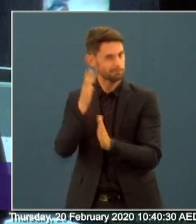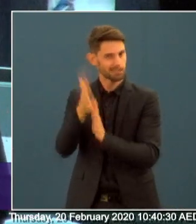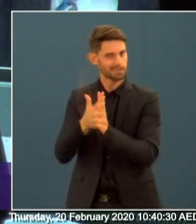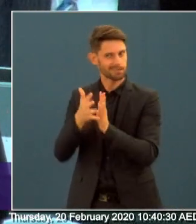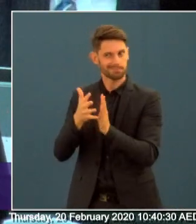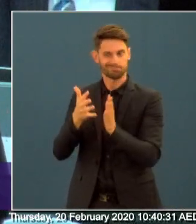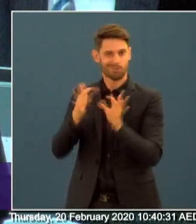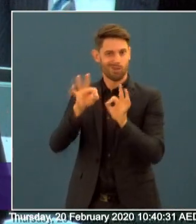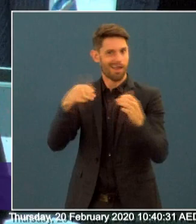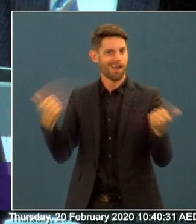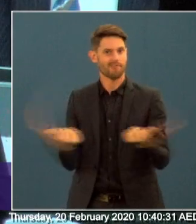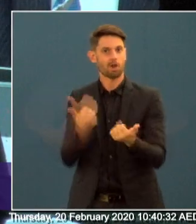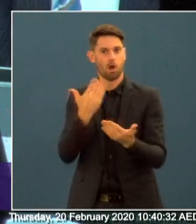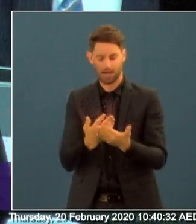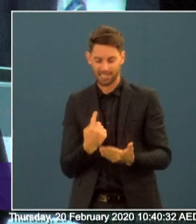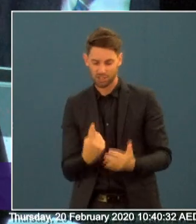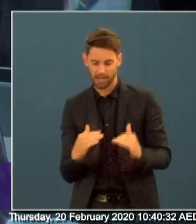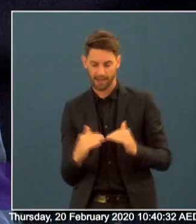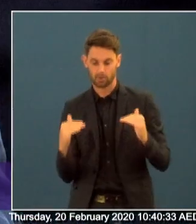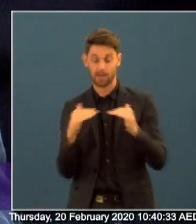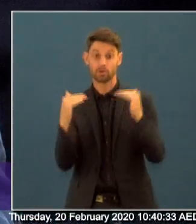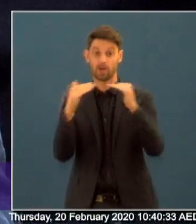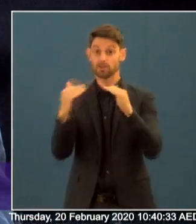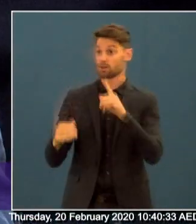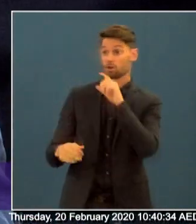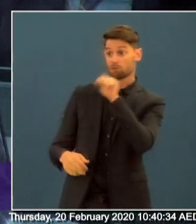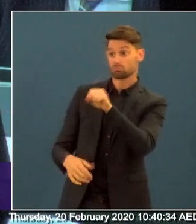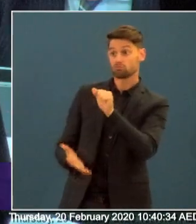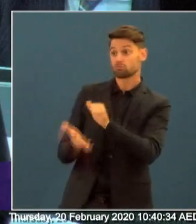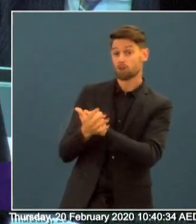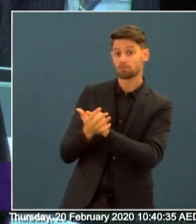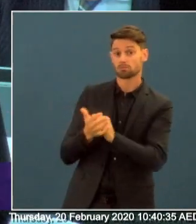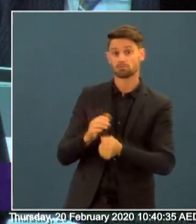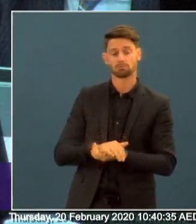across every single area? I am. And you say that: